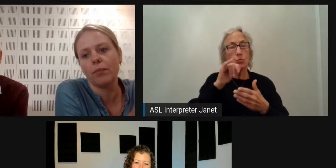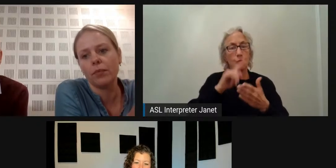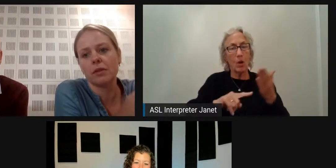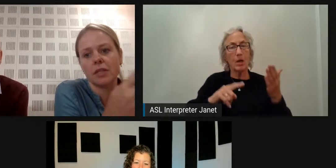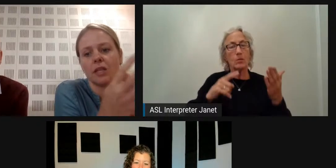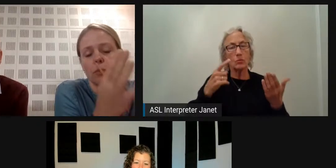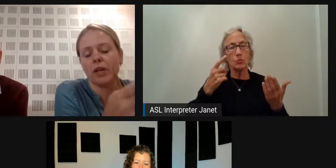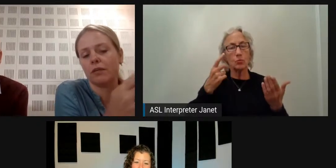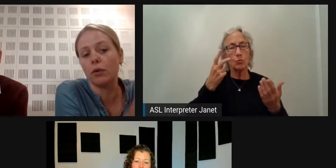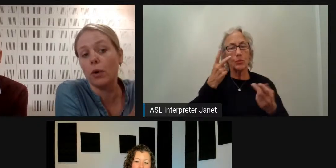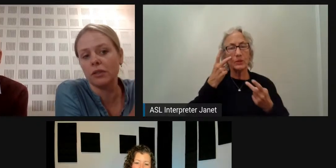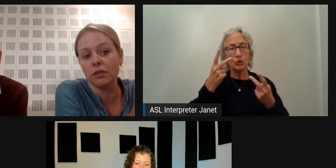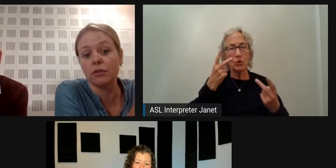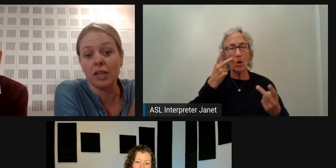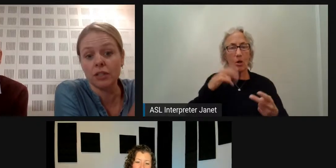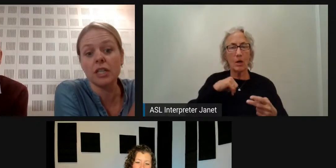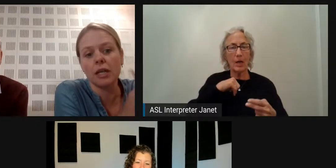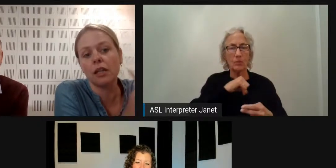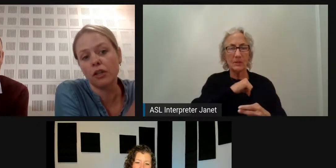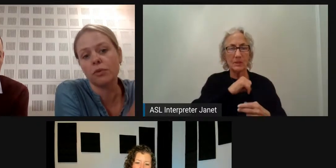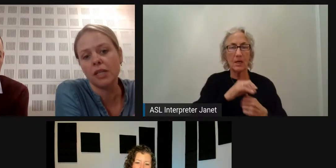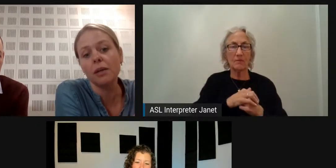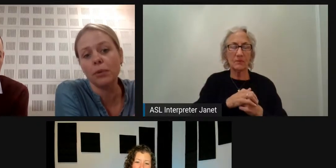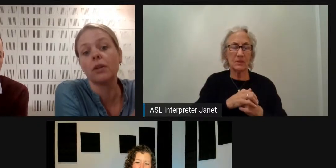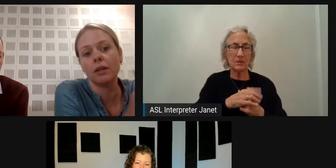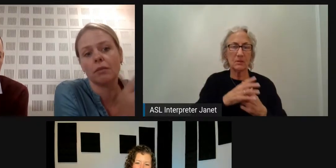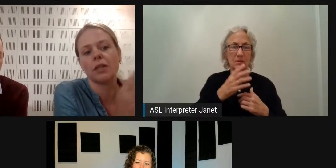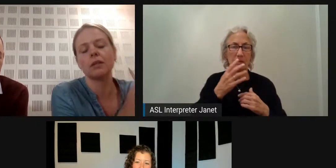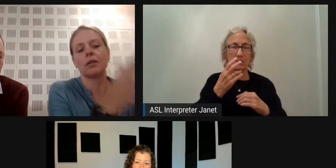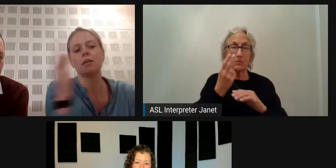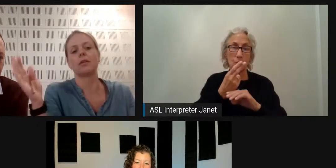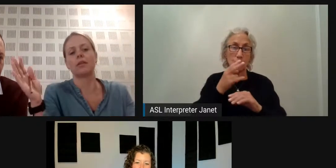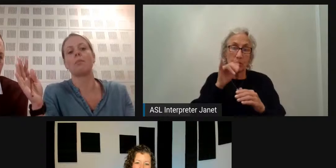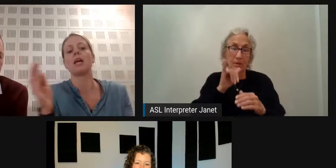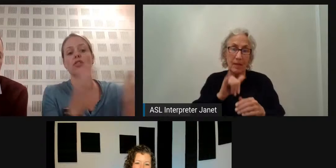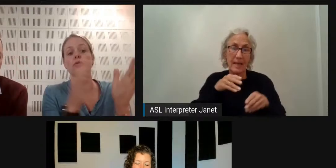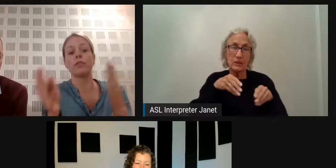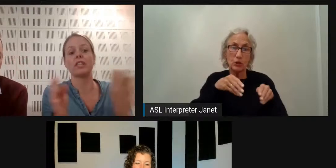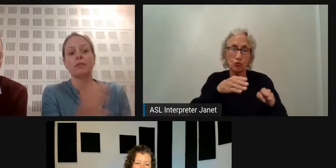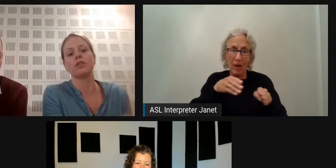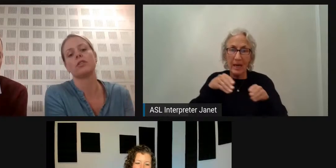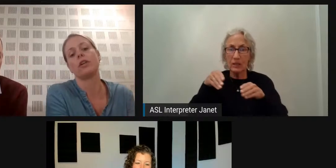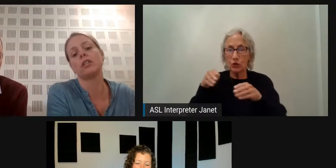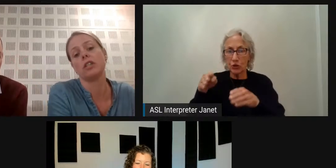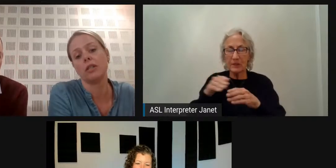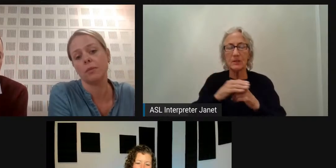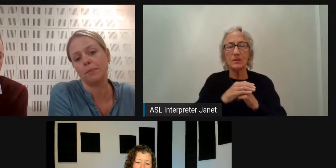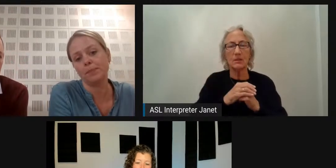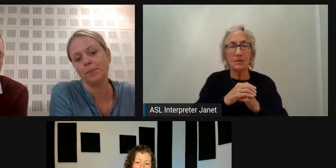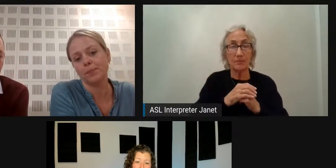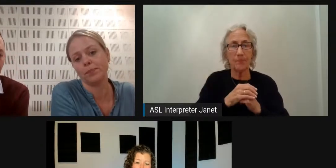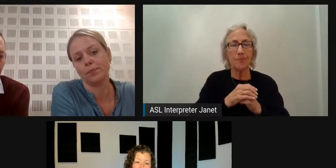all he knows more about that but there are more options to change between how it searches then some of the other screen readers. So that is what we saw. It was very -- they want